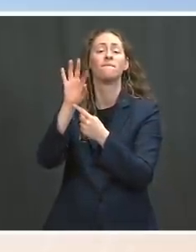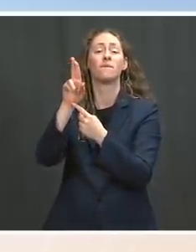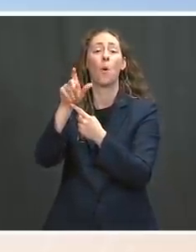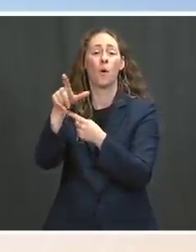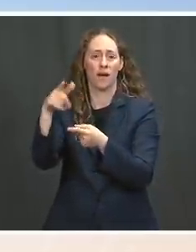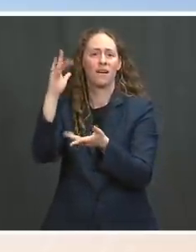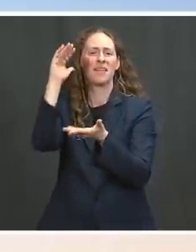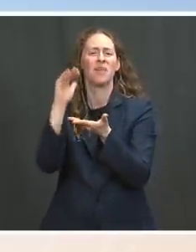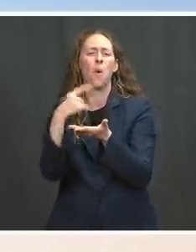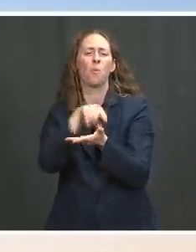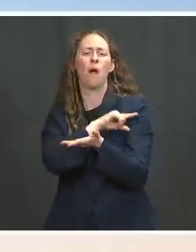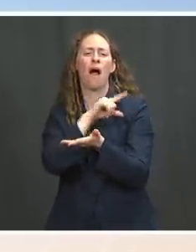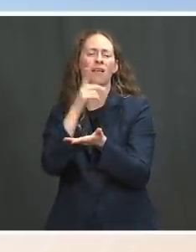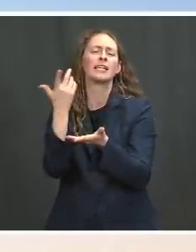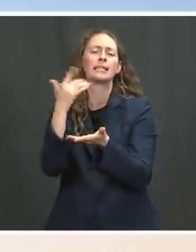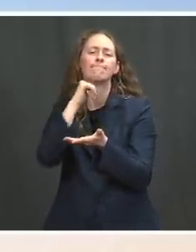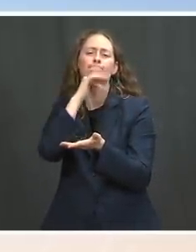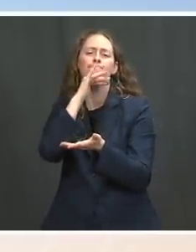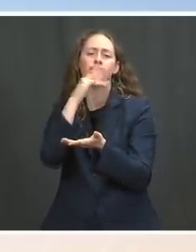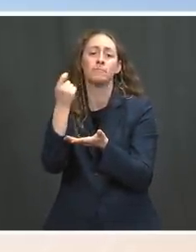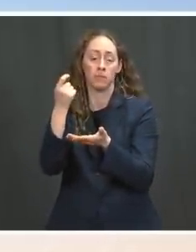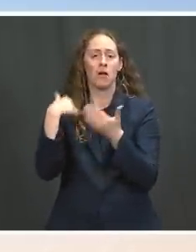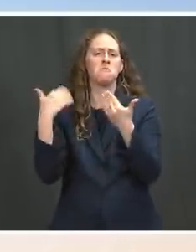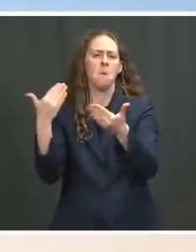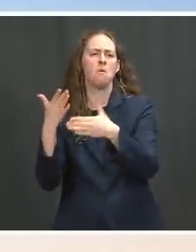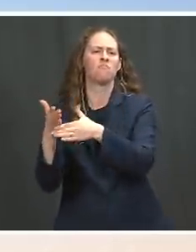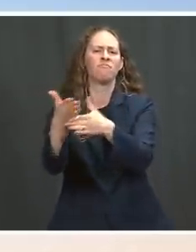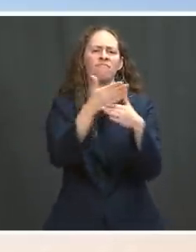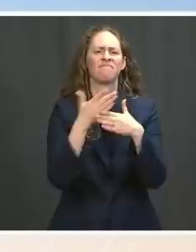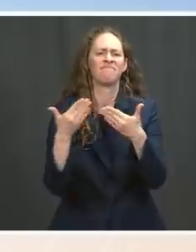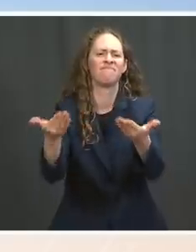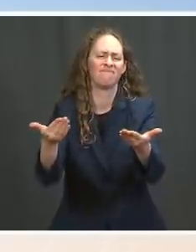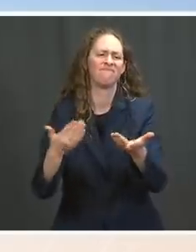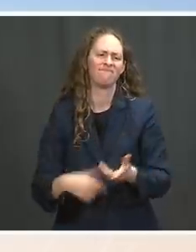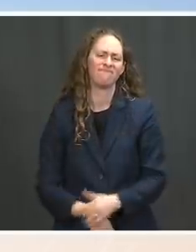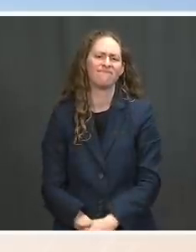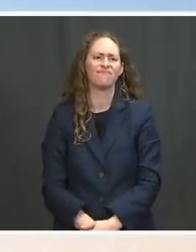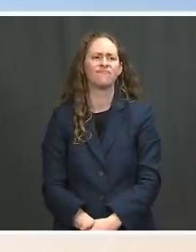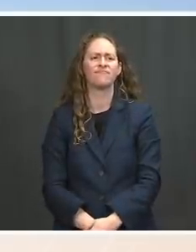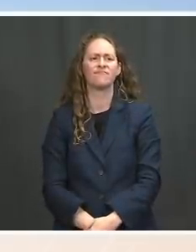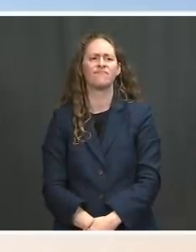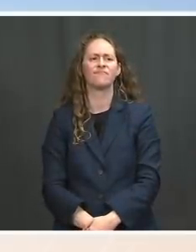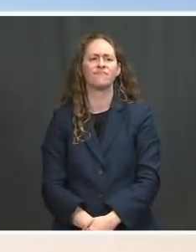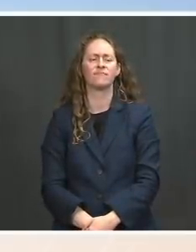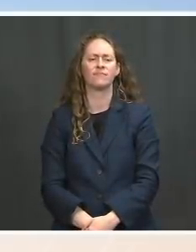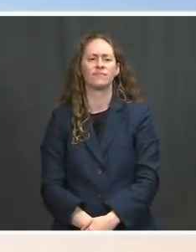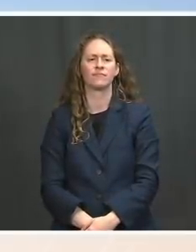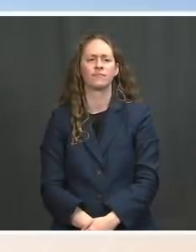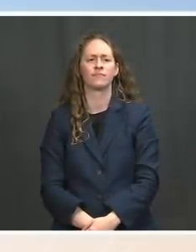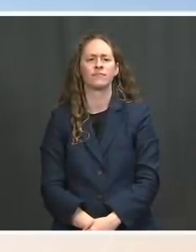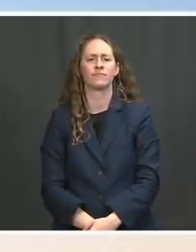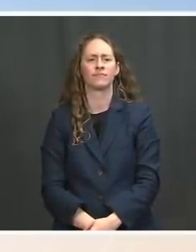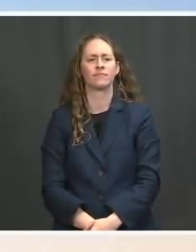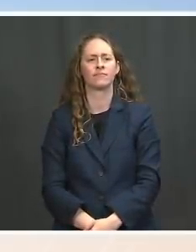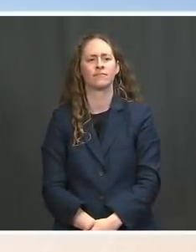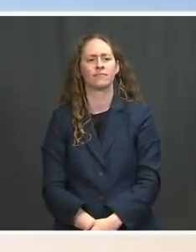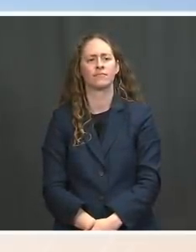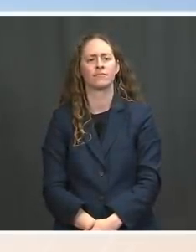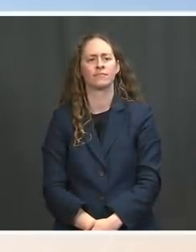it will help alleviate supply shortages. The waiver allows the use of any residential winter gasoline